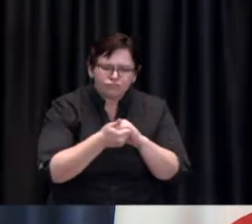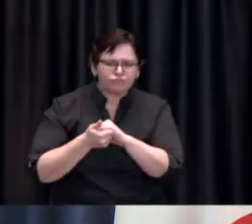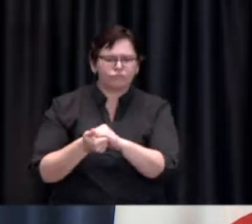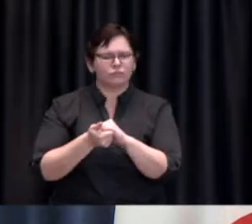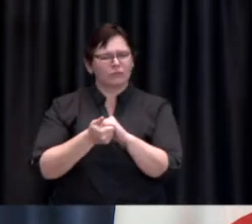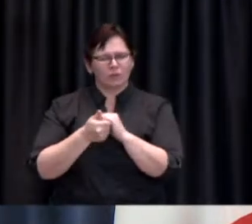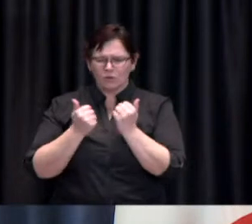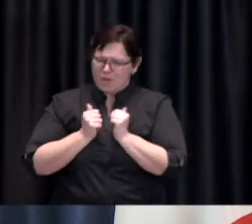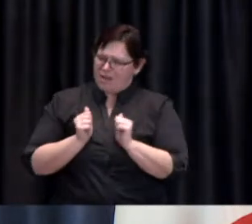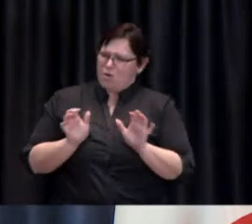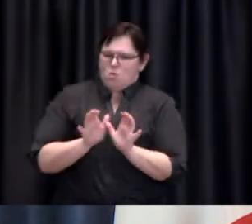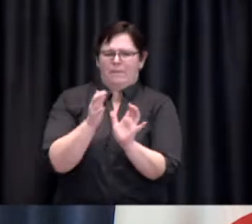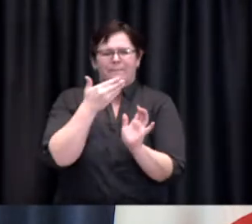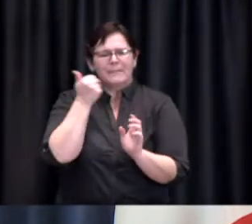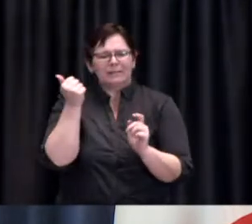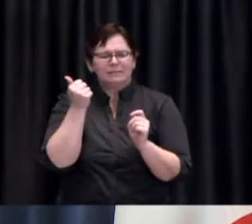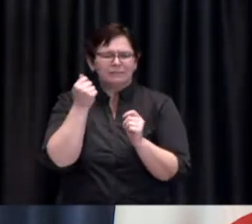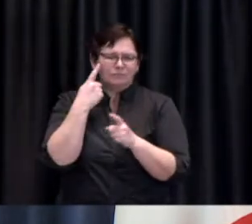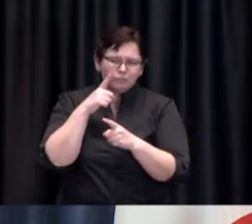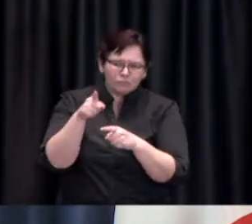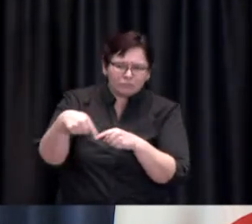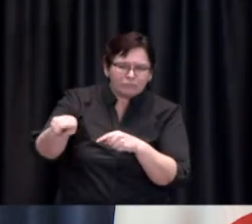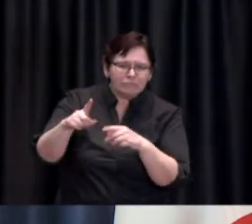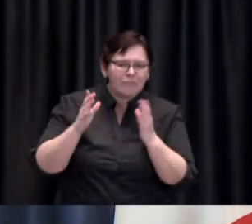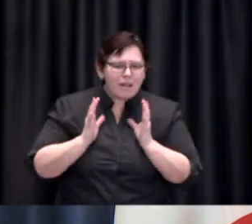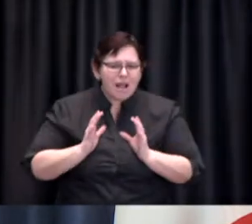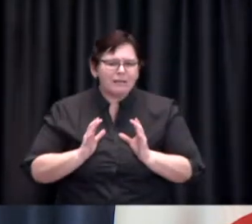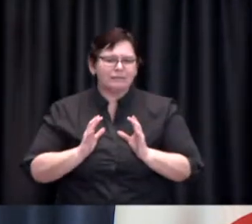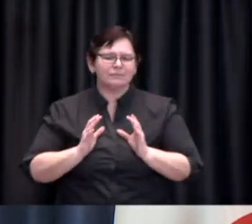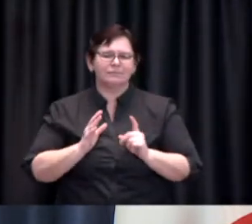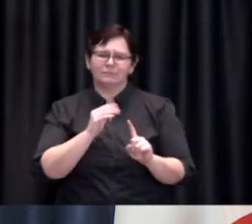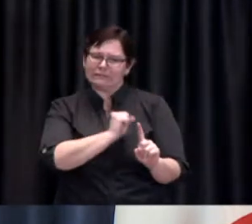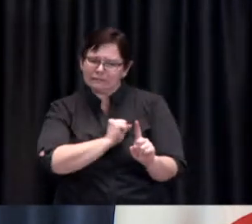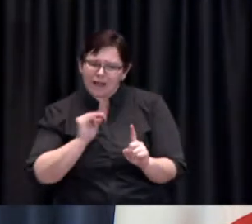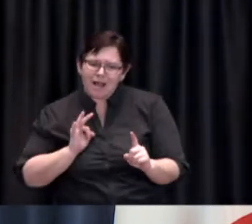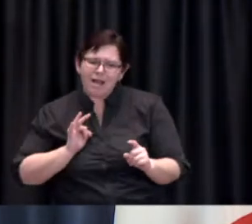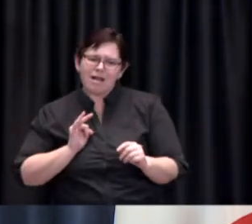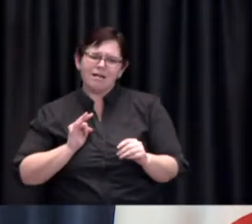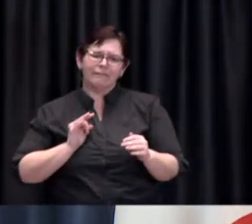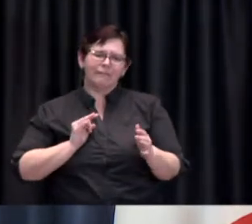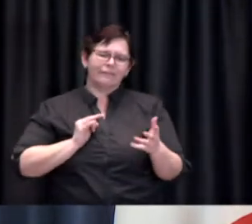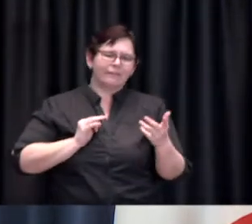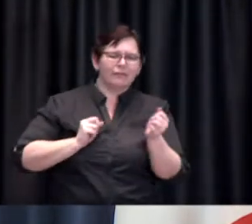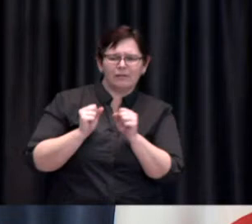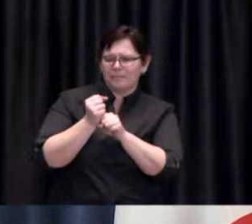the clients of the shelter and for others who they might come into contact with seeking to